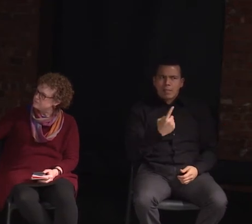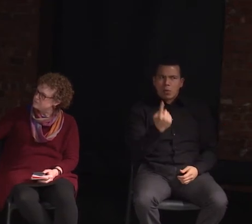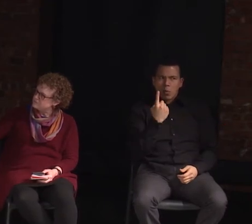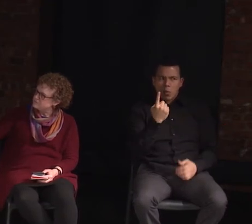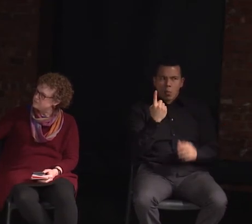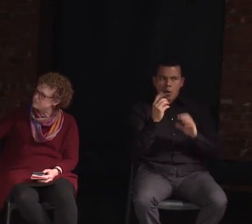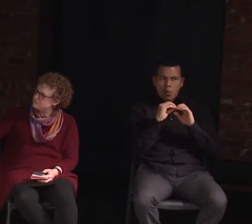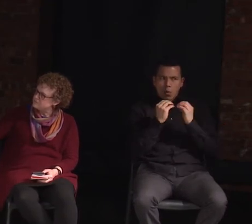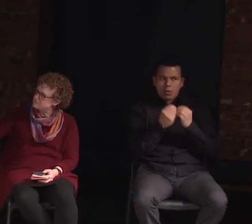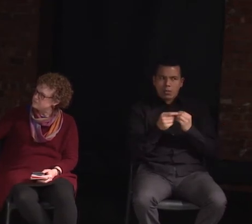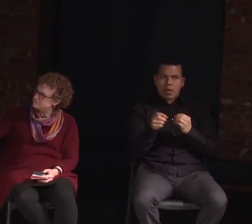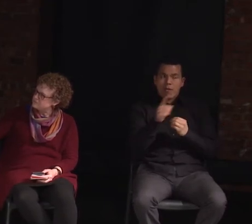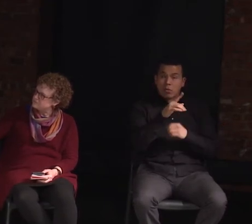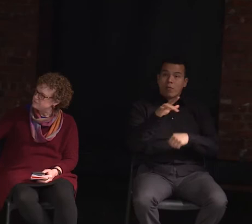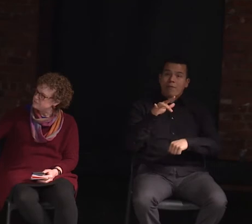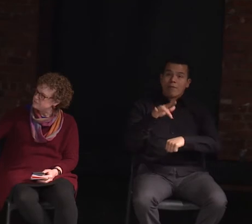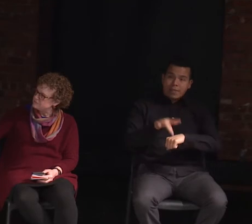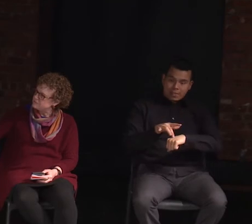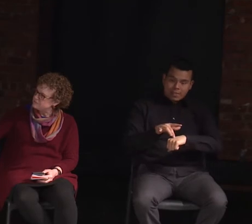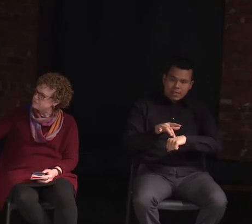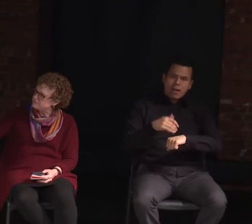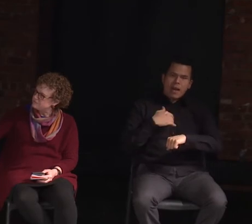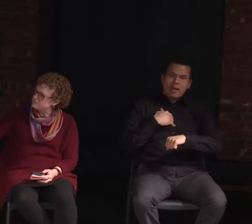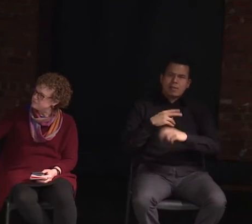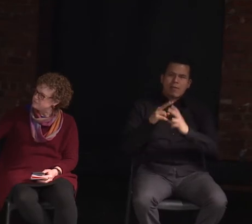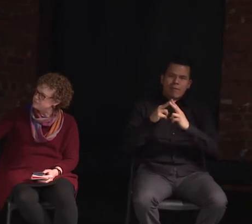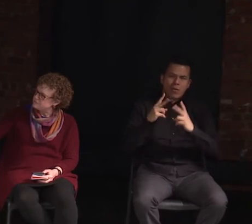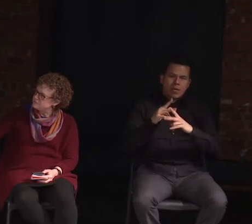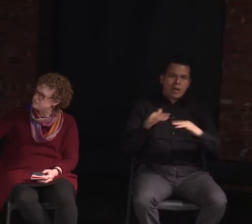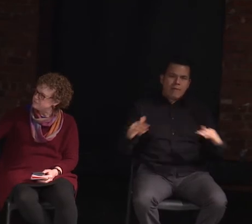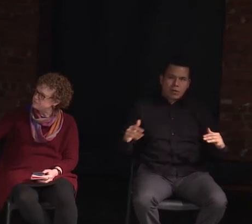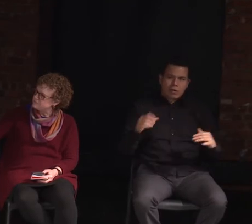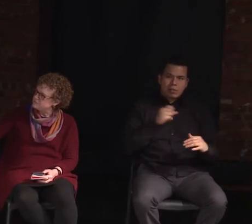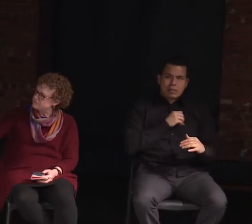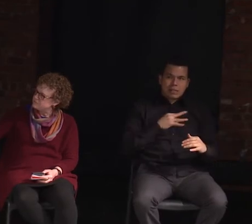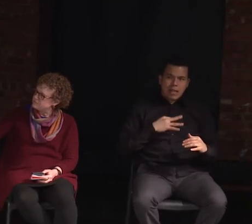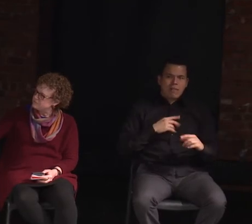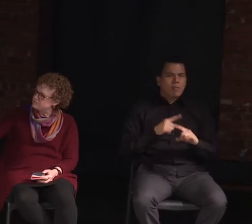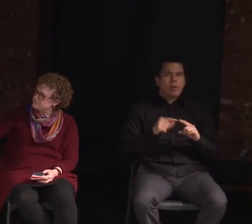has a very diverse staff, that doesn't have a very diverse audience and program.